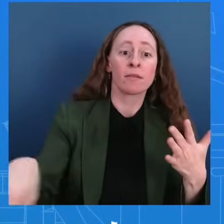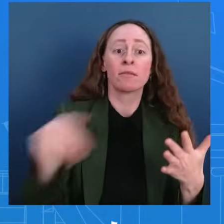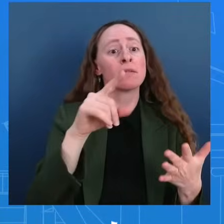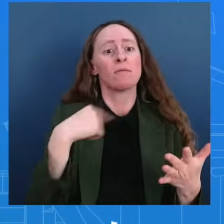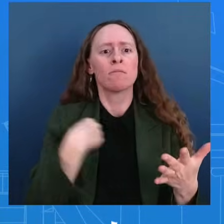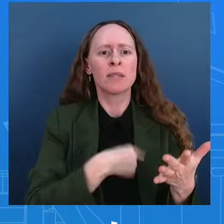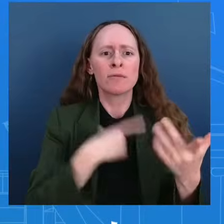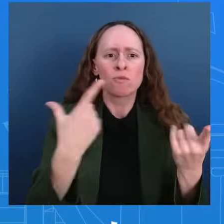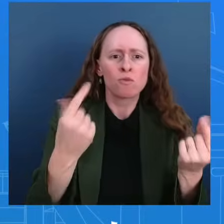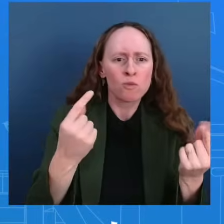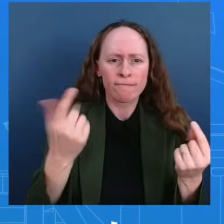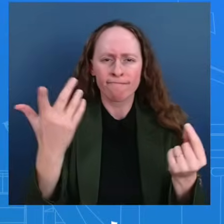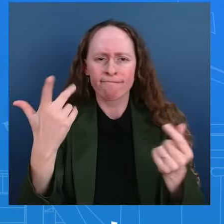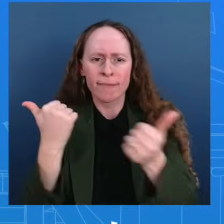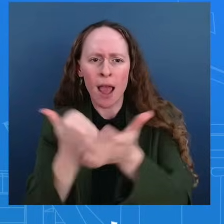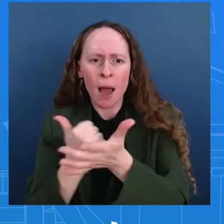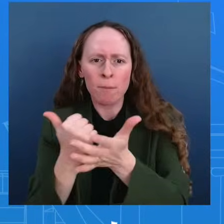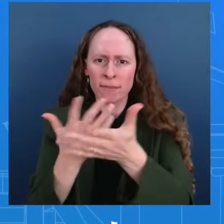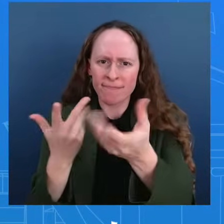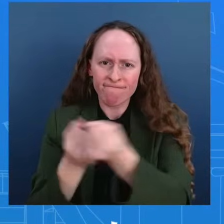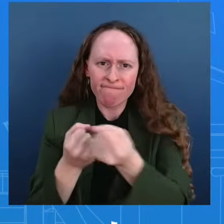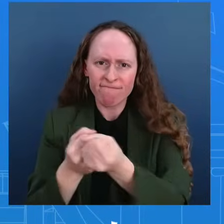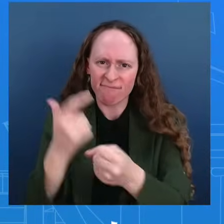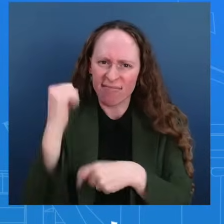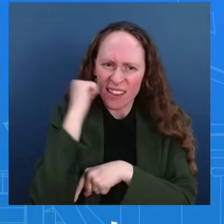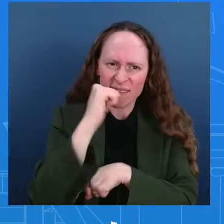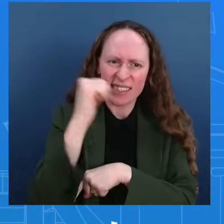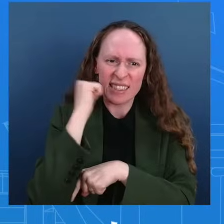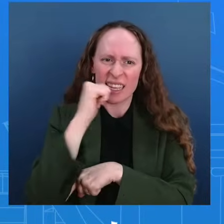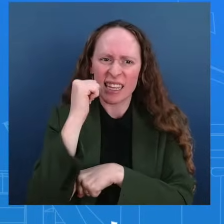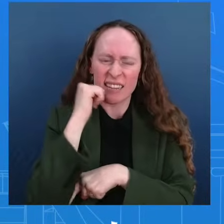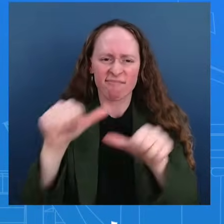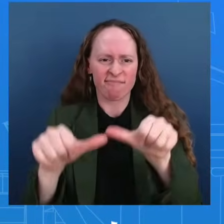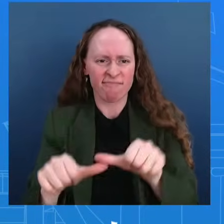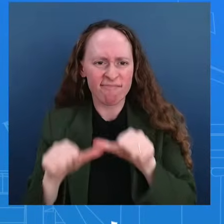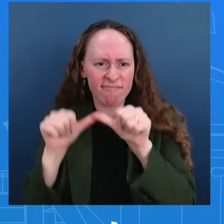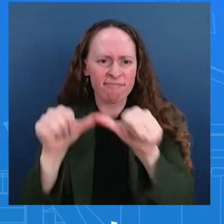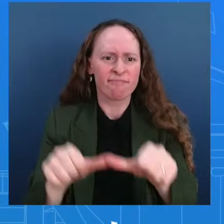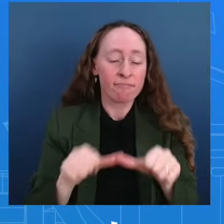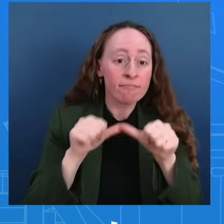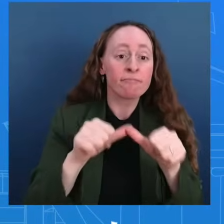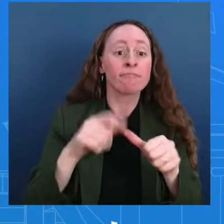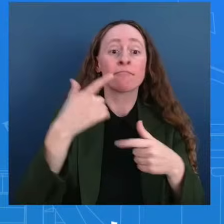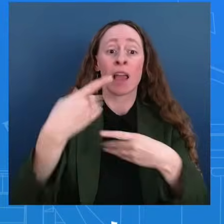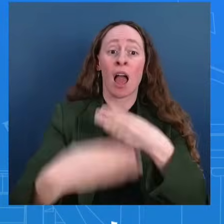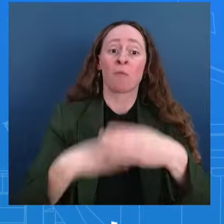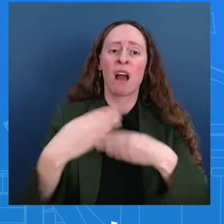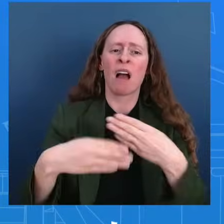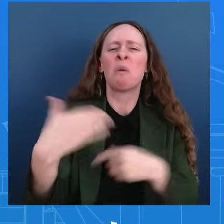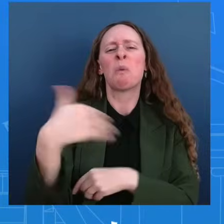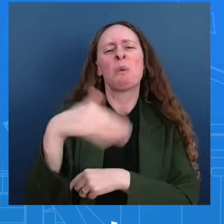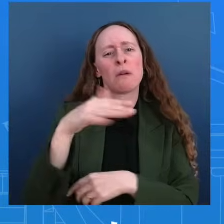to destroy Hezbollah infrastructure is -- is targeted. And so, we’ll continue to have those conversations